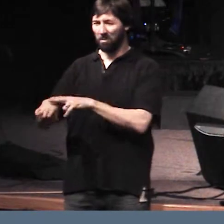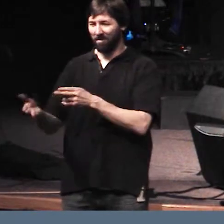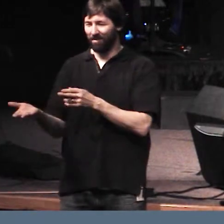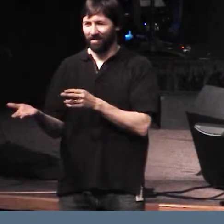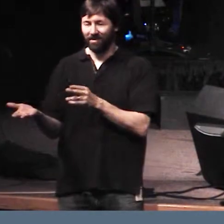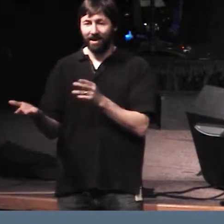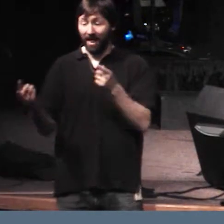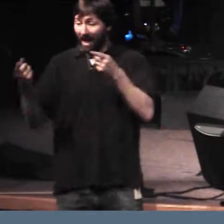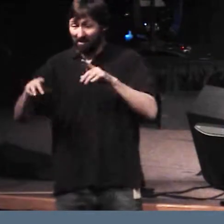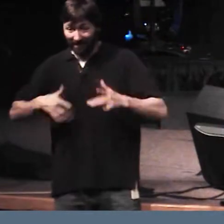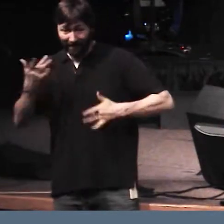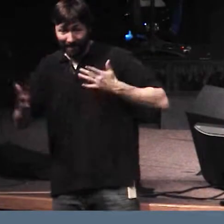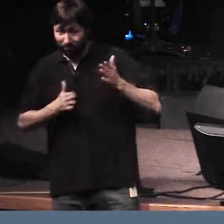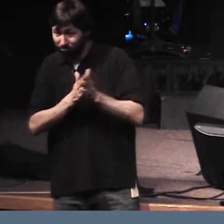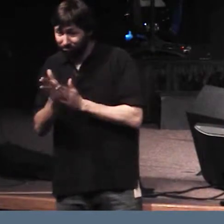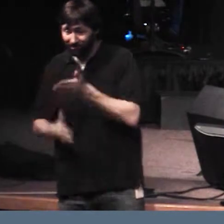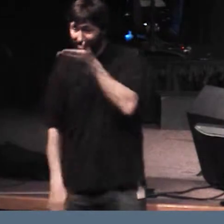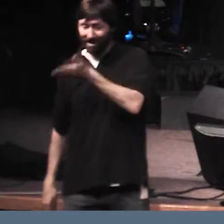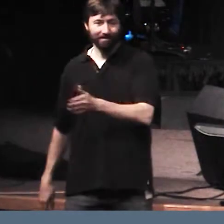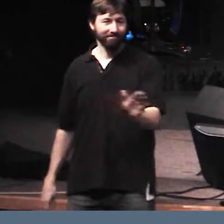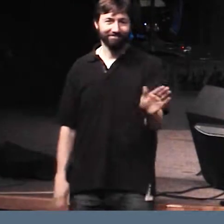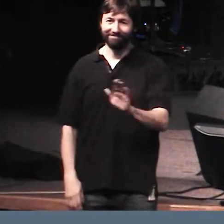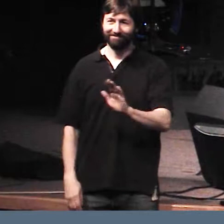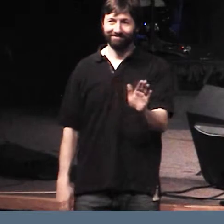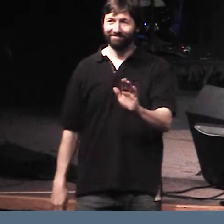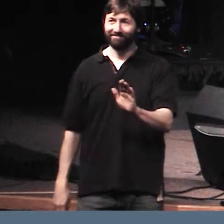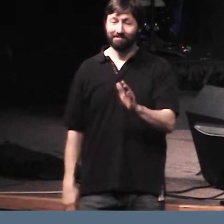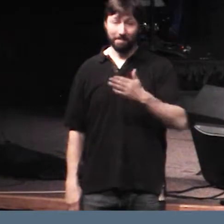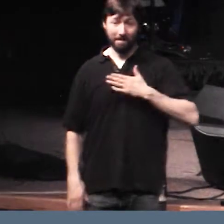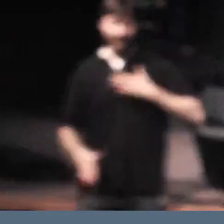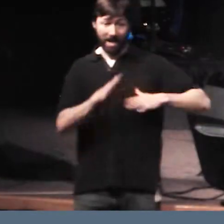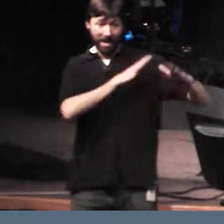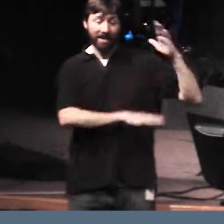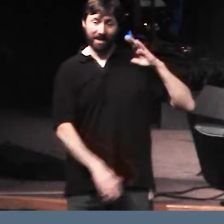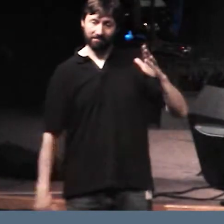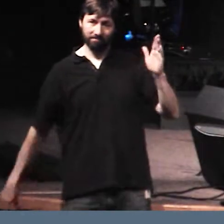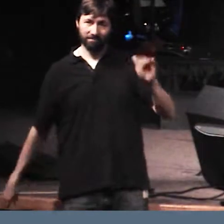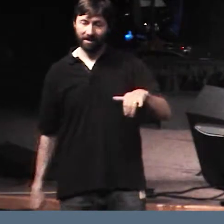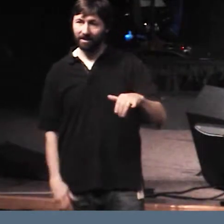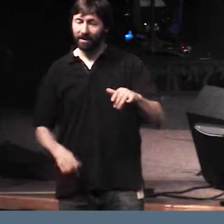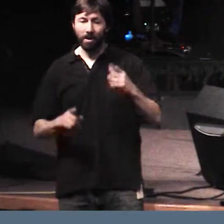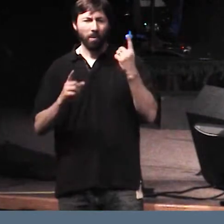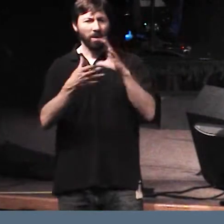nothing ever exciting happens there at least in my day except for maybe one story